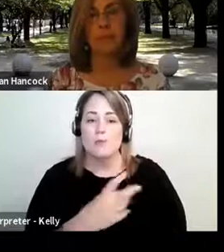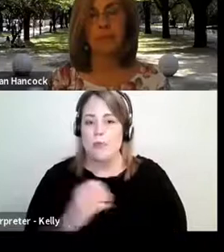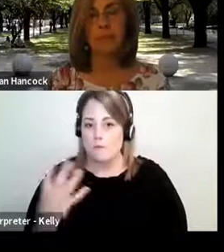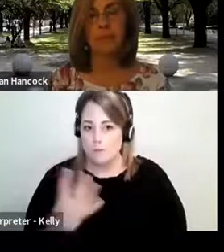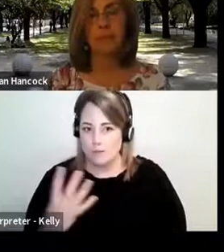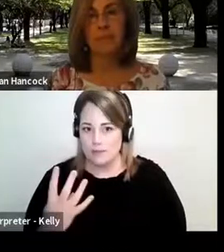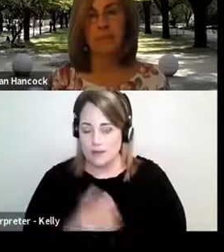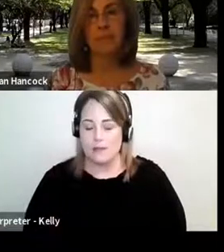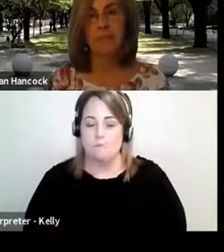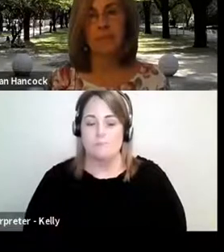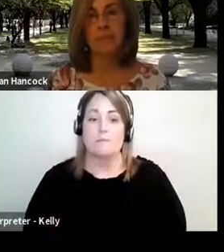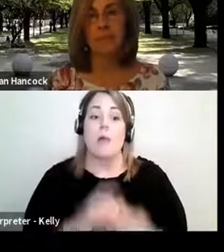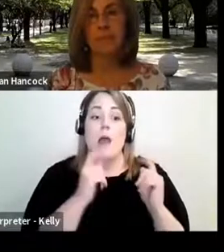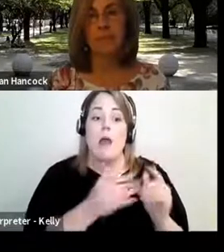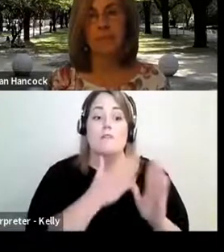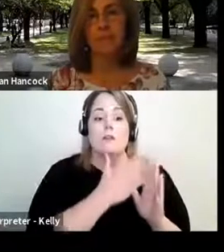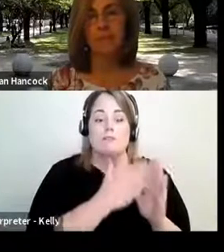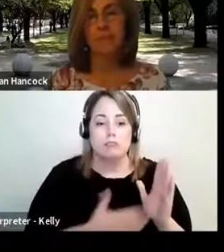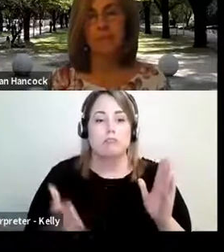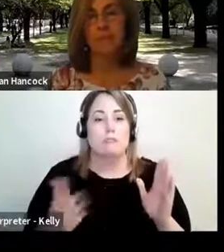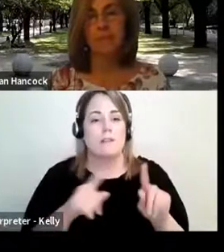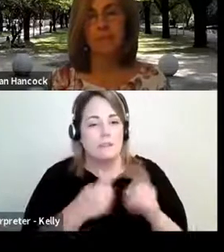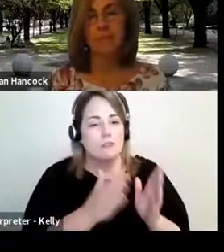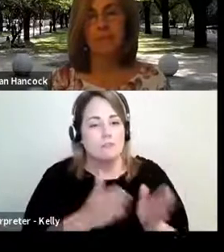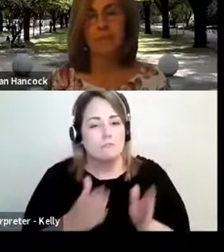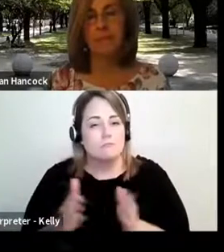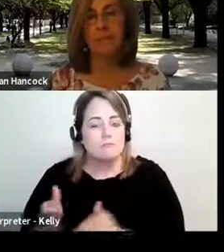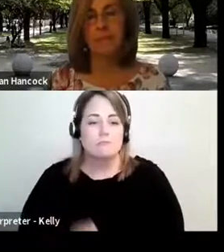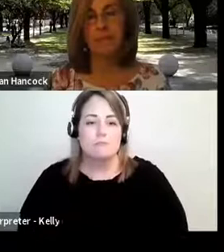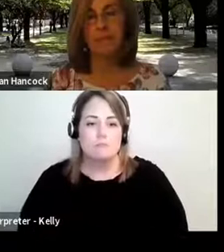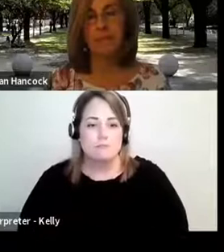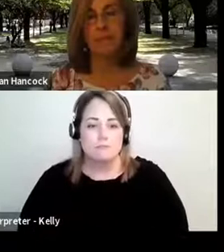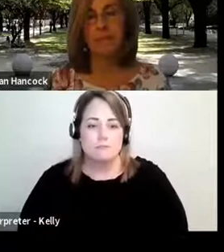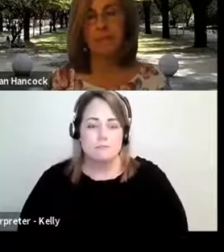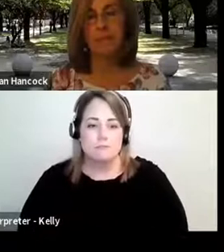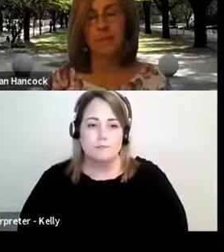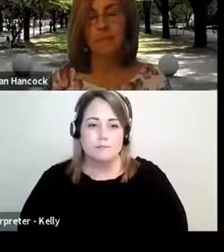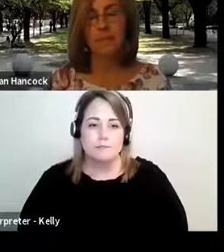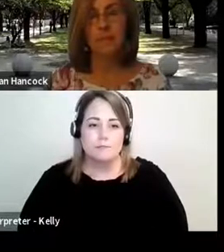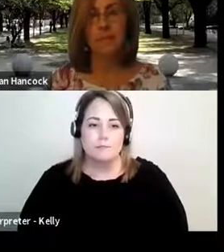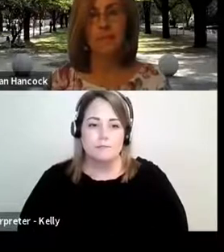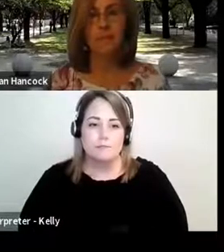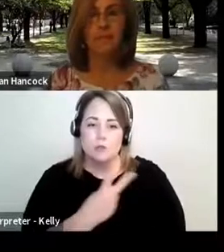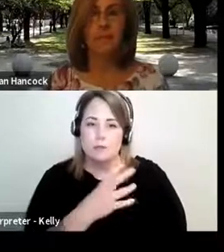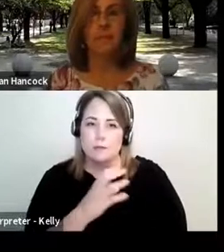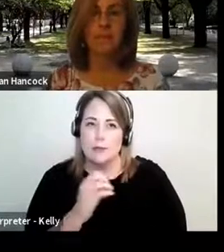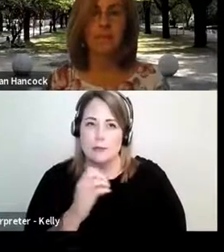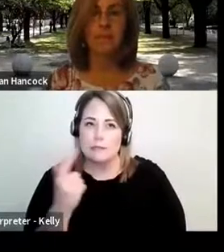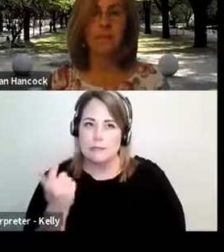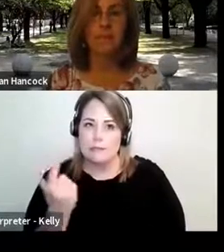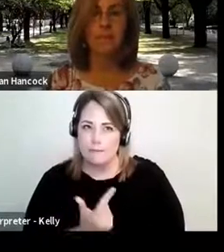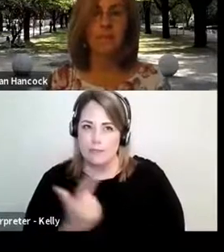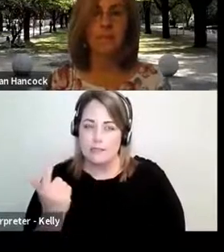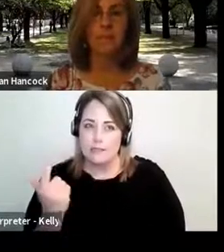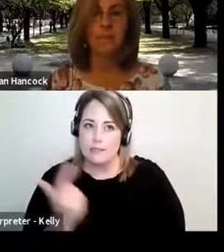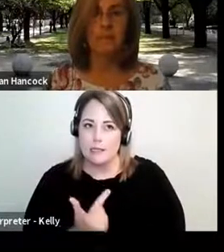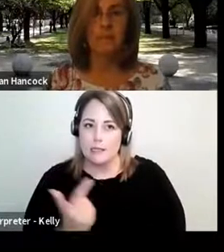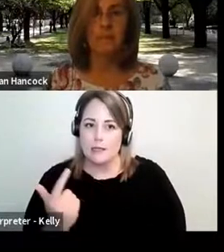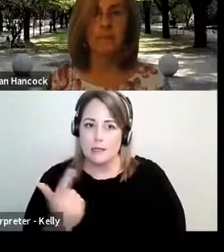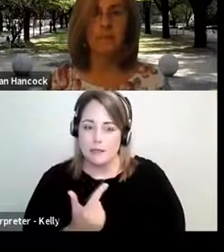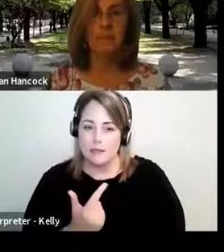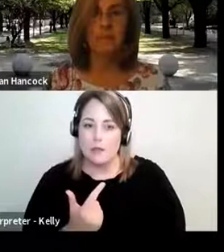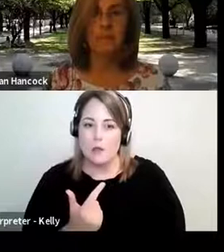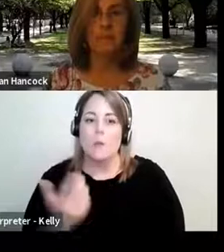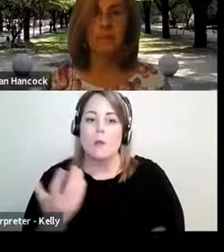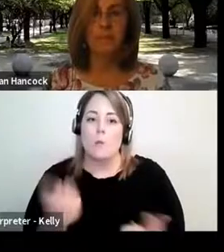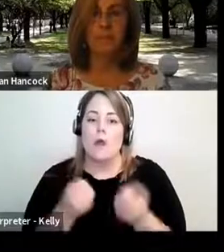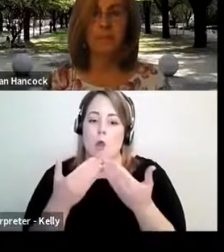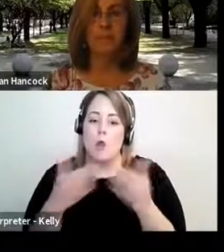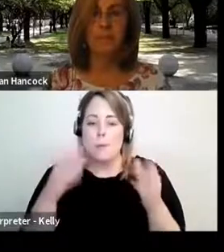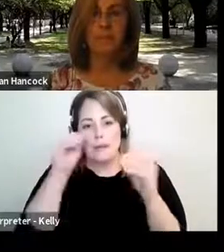moving to different iterations. In 2017 we won an open educational grant and we set up